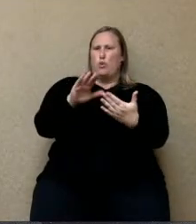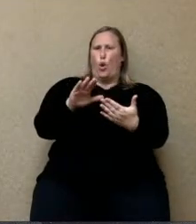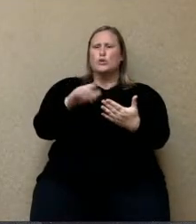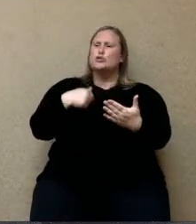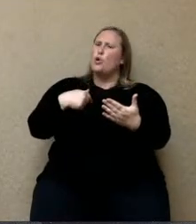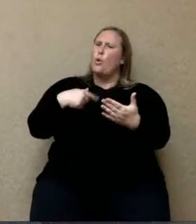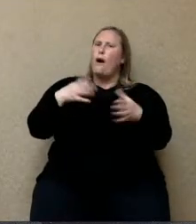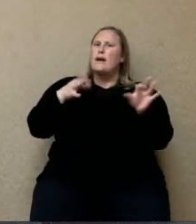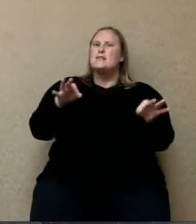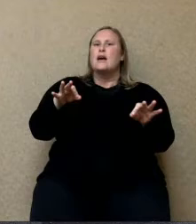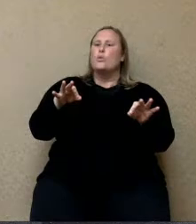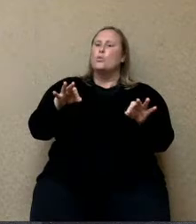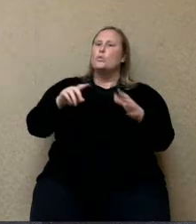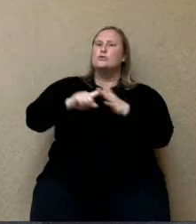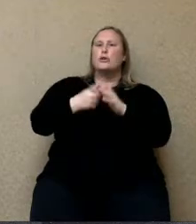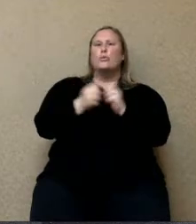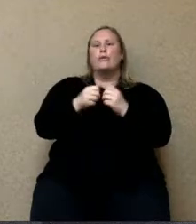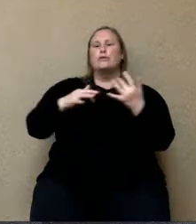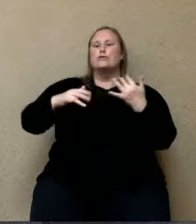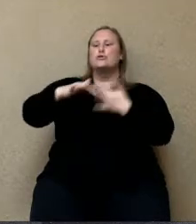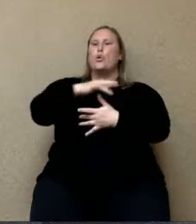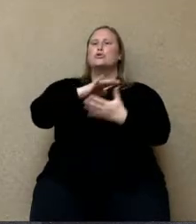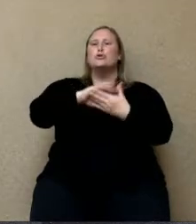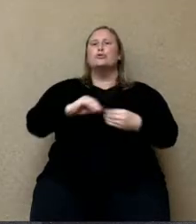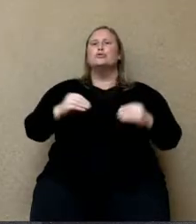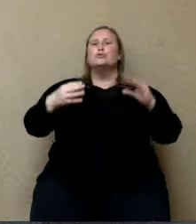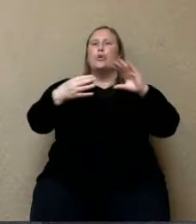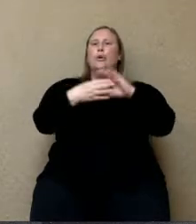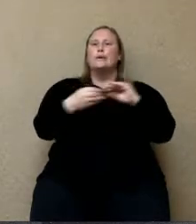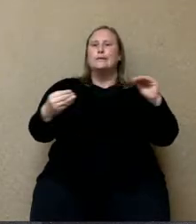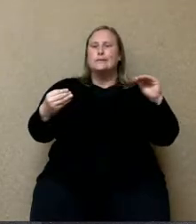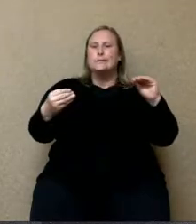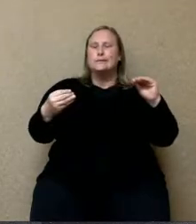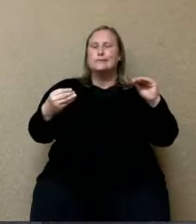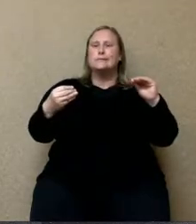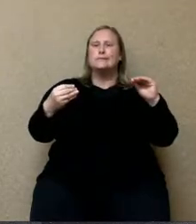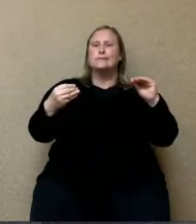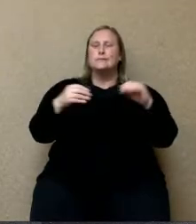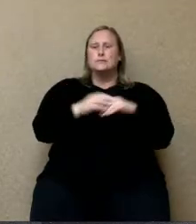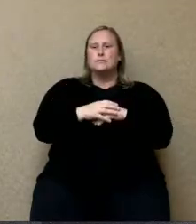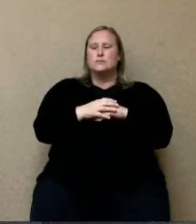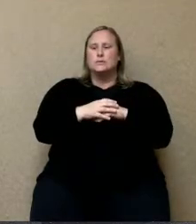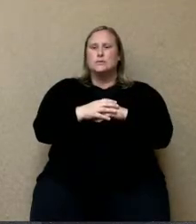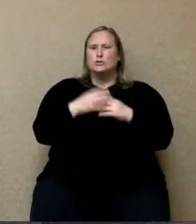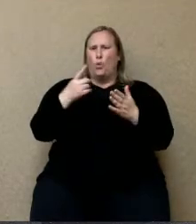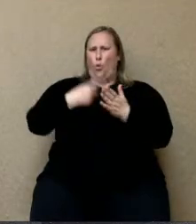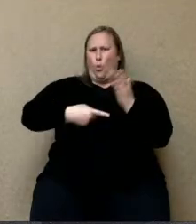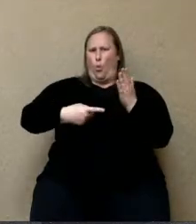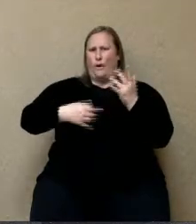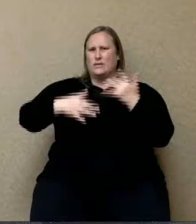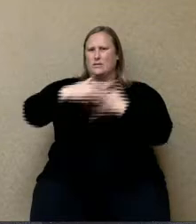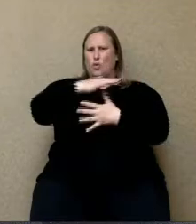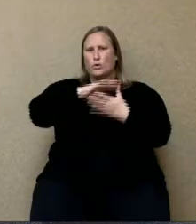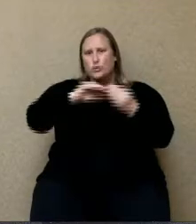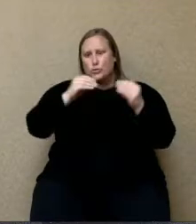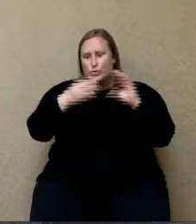to start with Social Stories, creating those - so, here's a little about what a Social Story is. So, it's evidence-based strategy, teaching